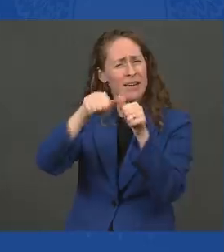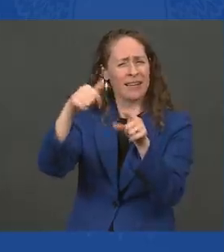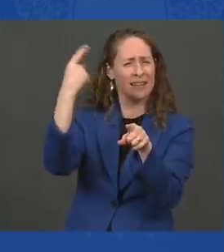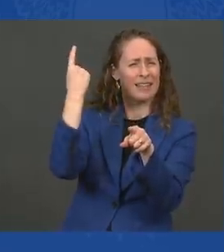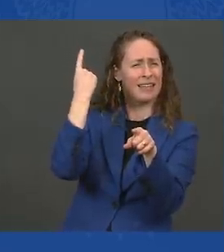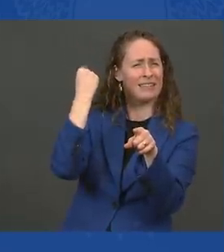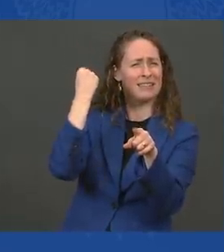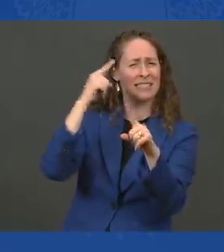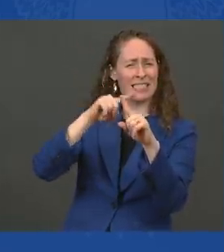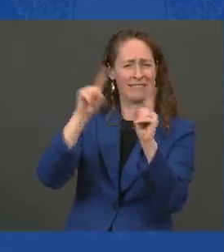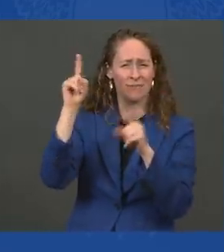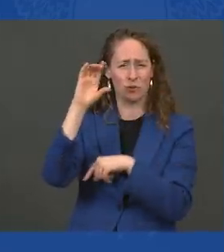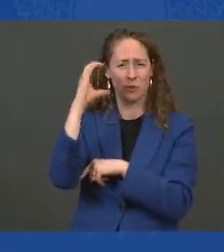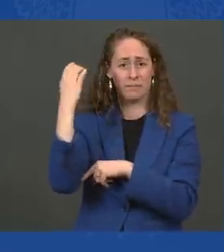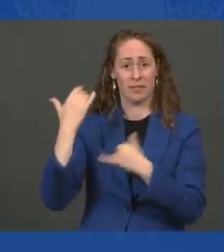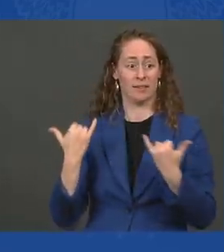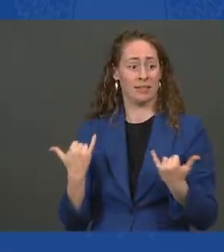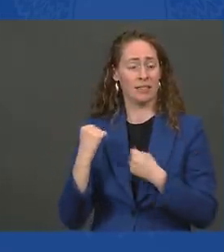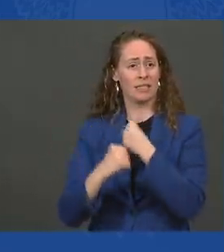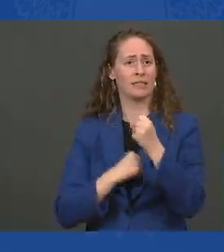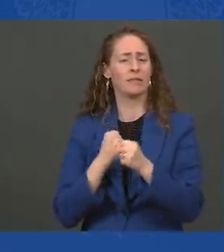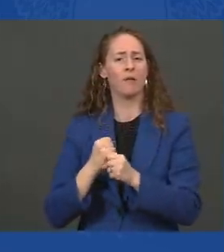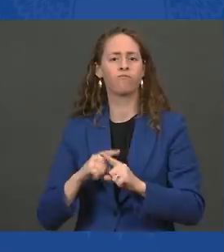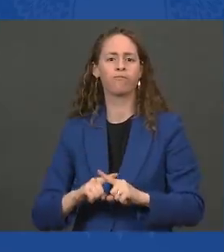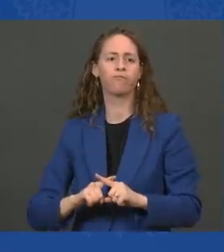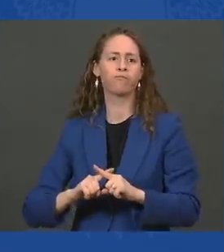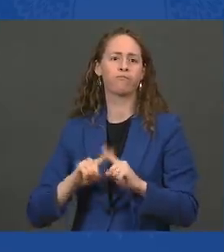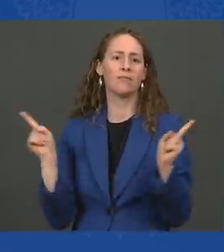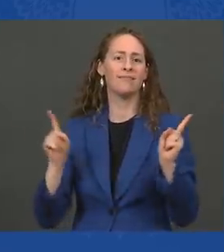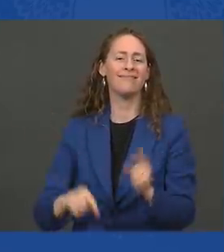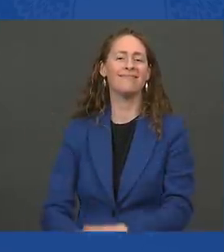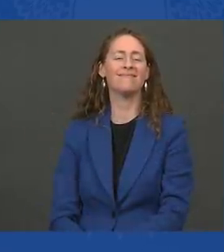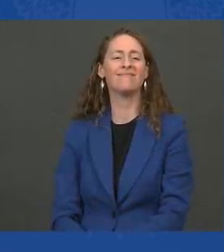Last Christmas, fewer than 1 percent of American adults were vaccinated.